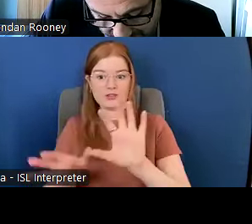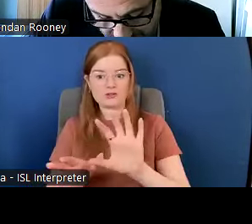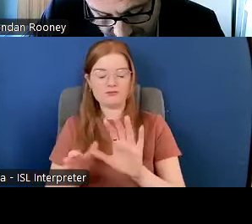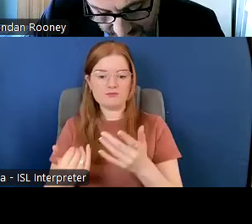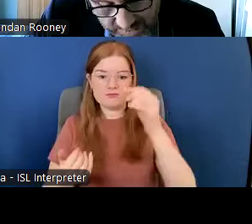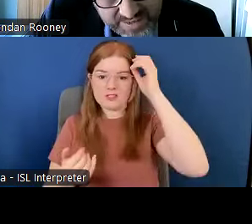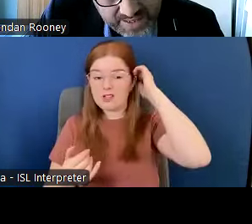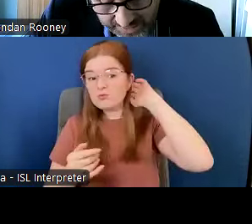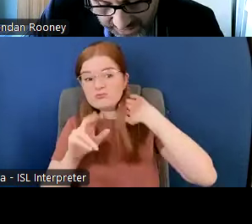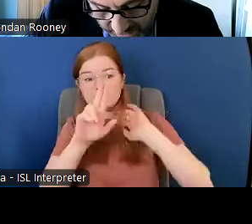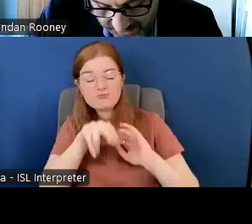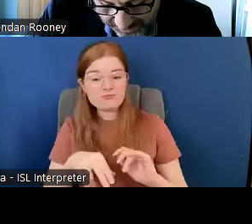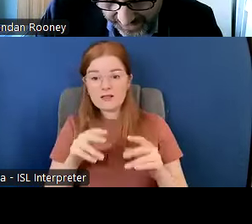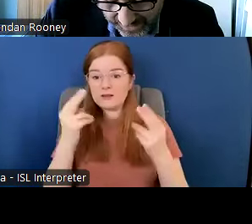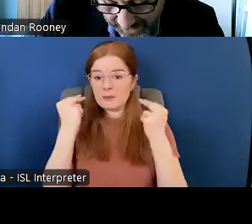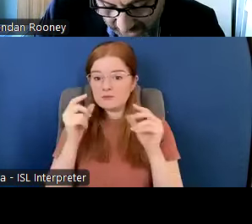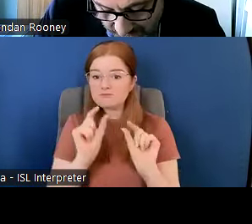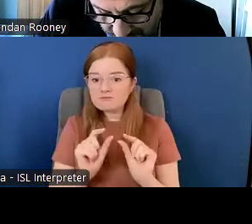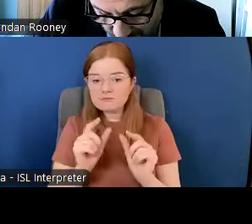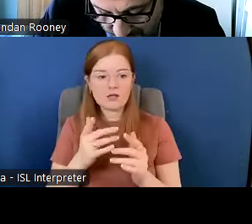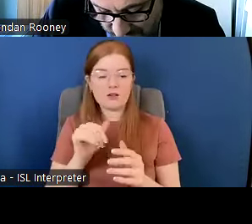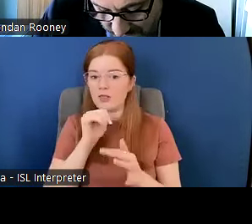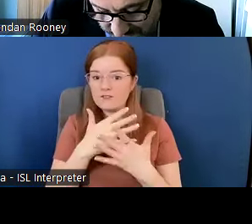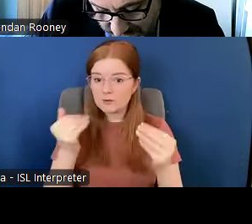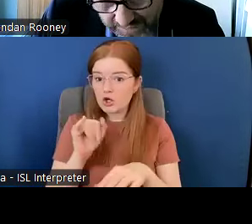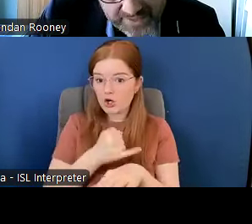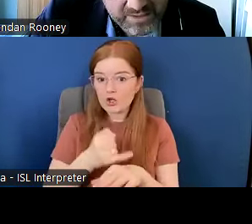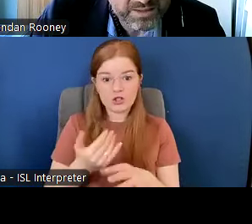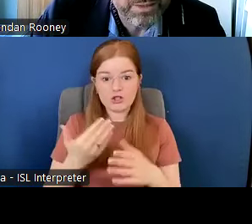scale and understated in colour. They locate Hone and Jellett at the vanguard of